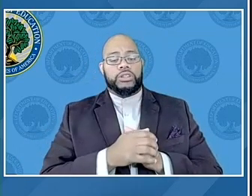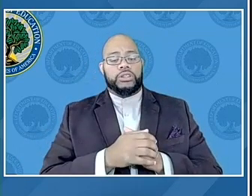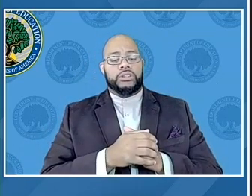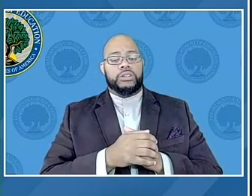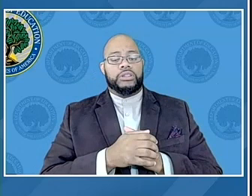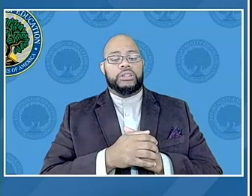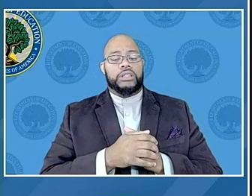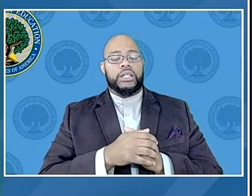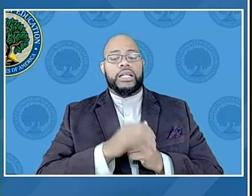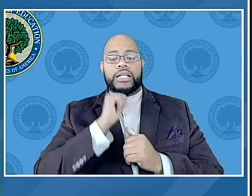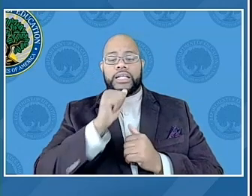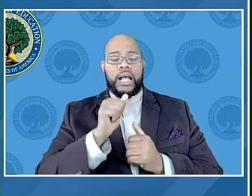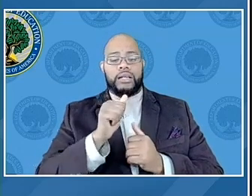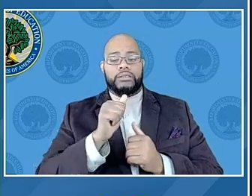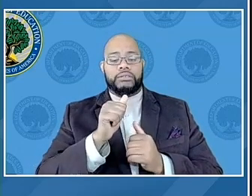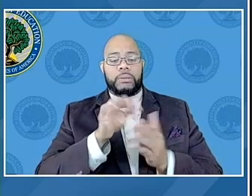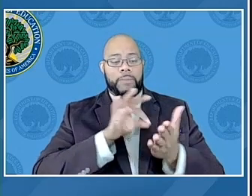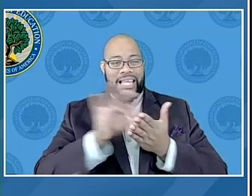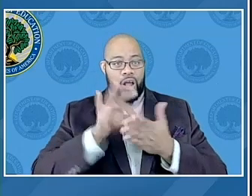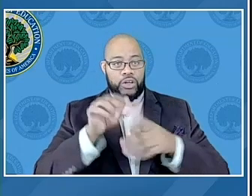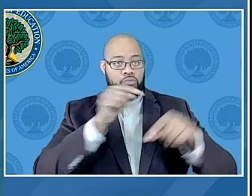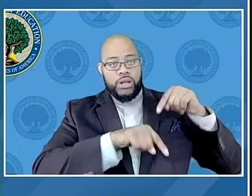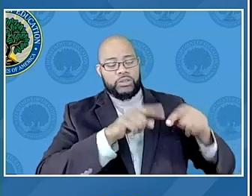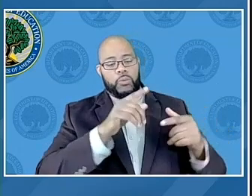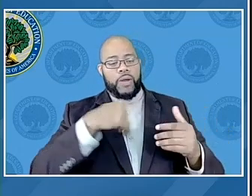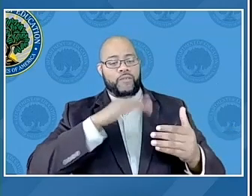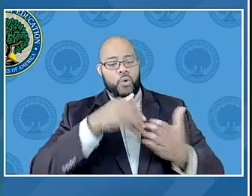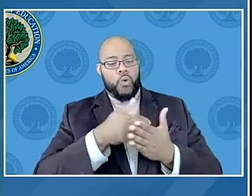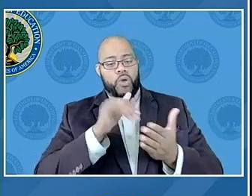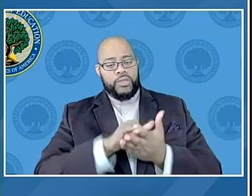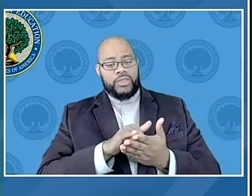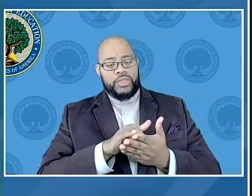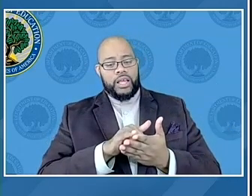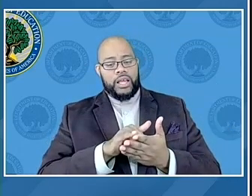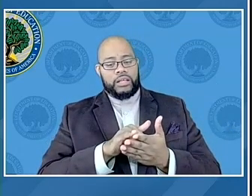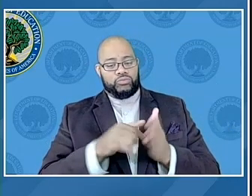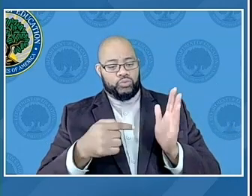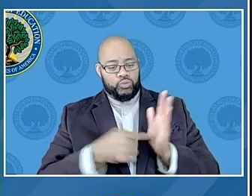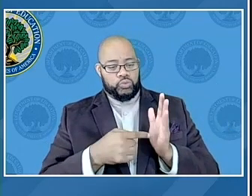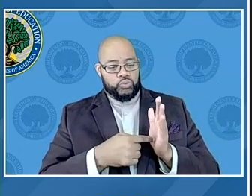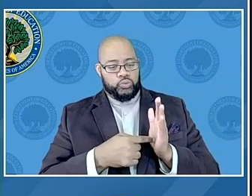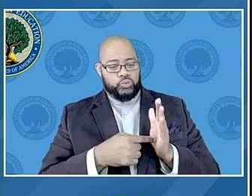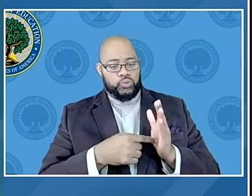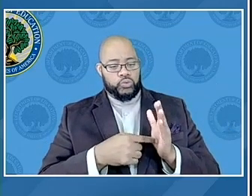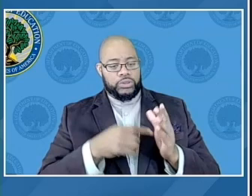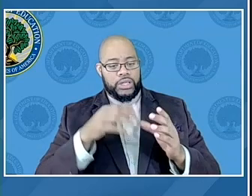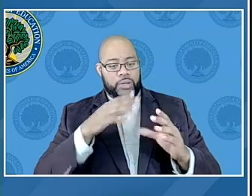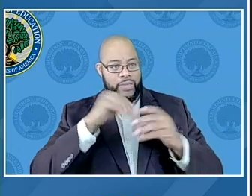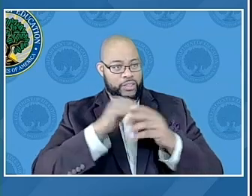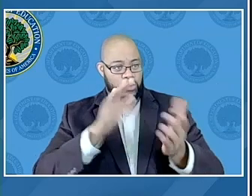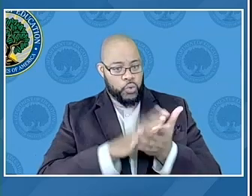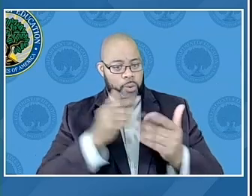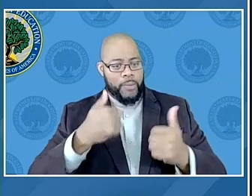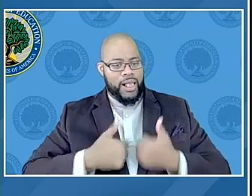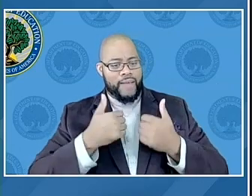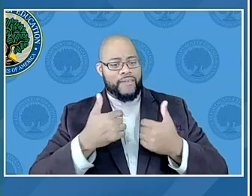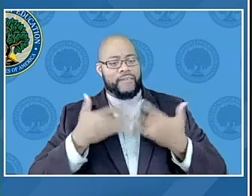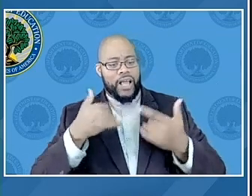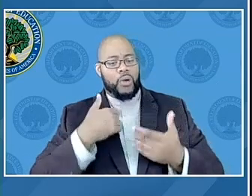counted retroactively after we have all this documentation is cruel. In my case, after a life event, I was suggested by my servicers to actually